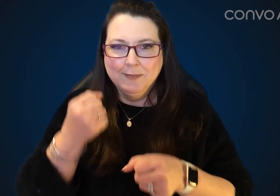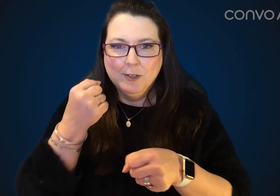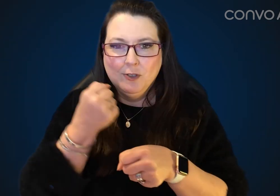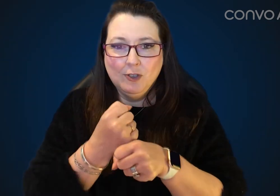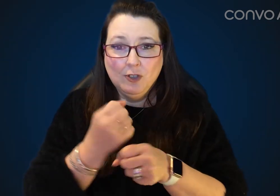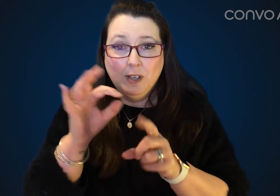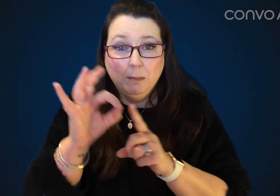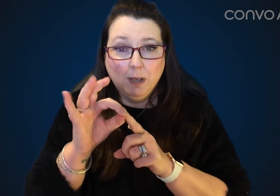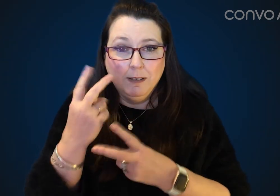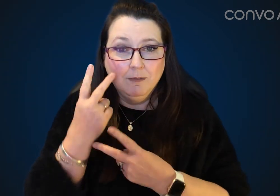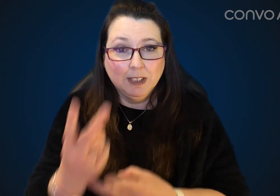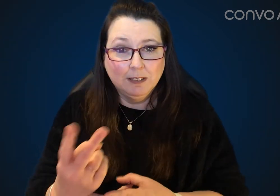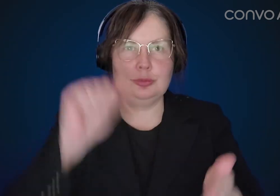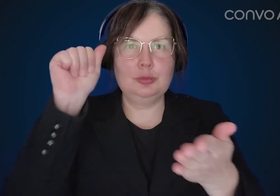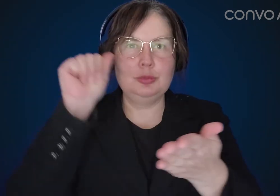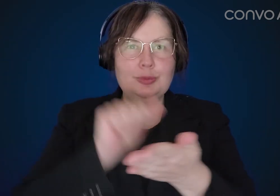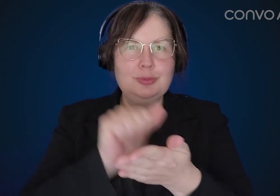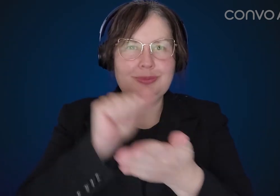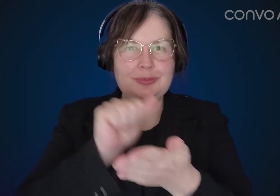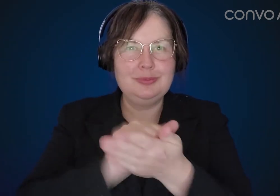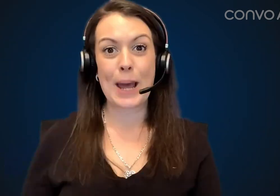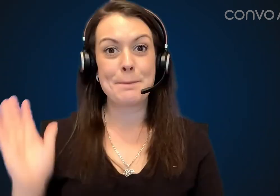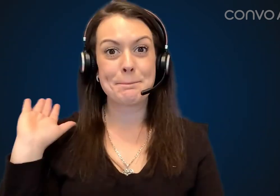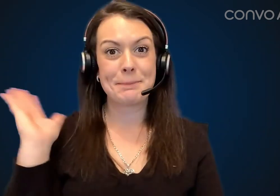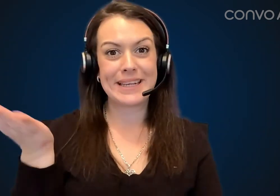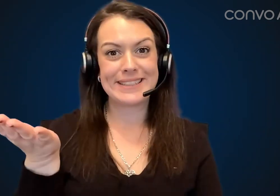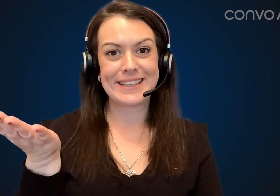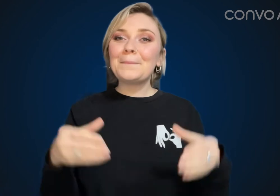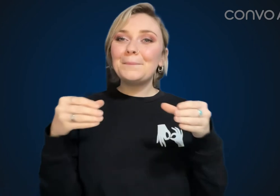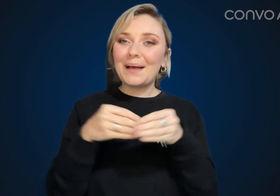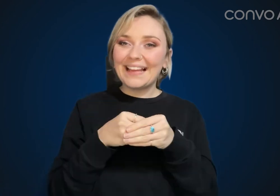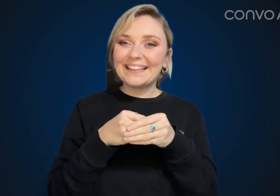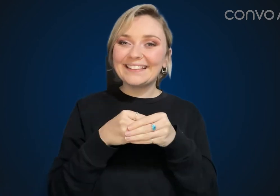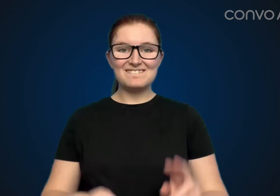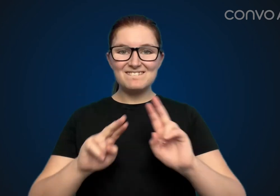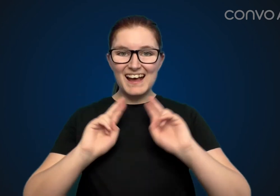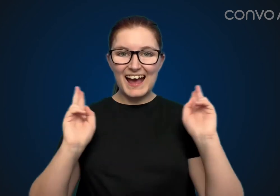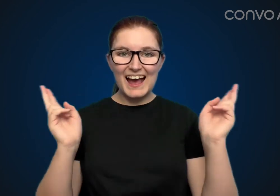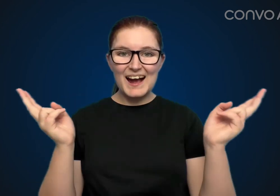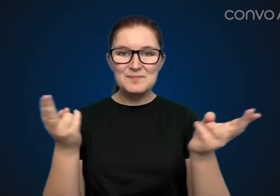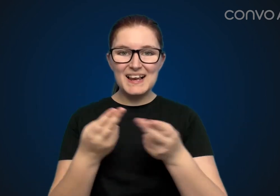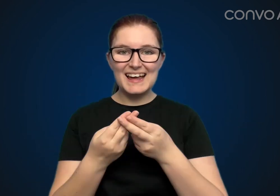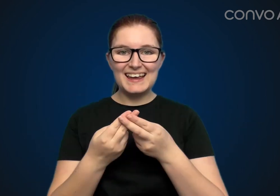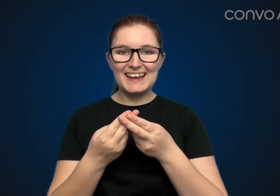GP visit Shop Pizza Bank Family